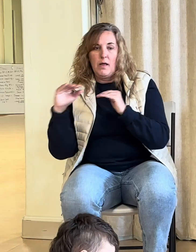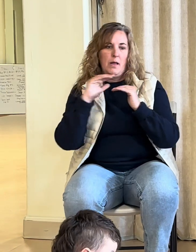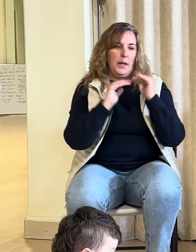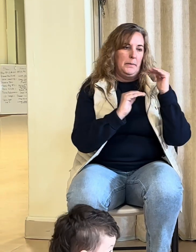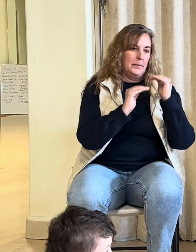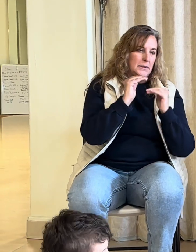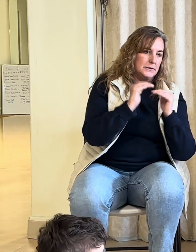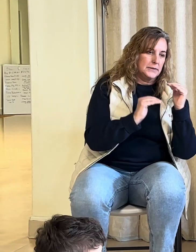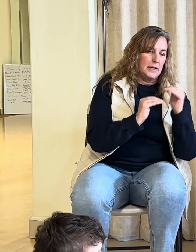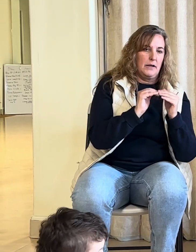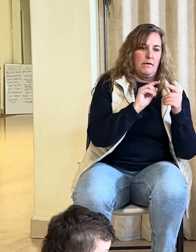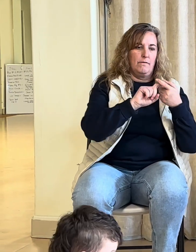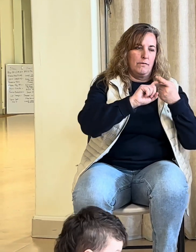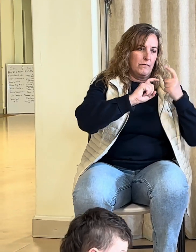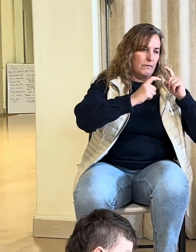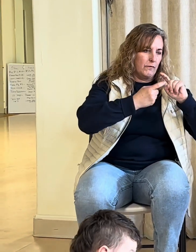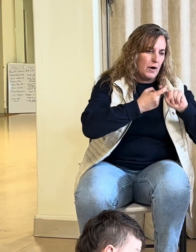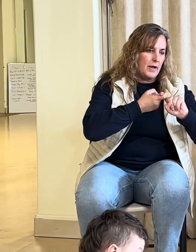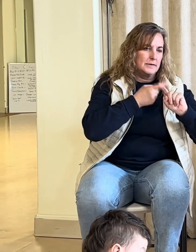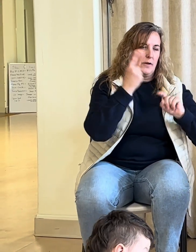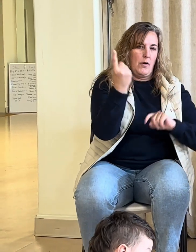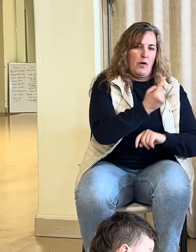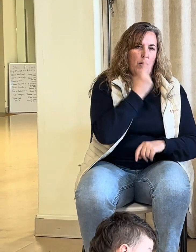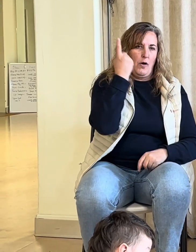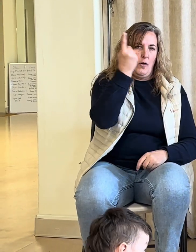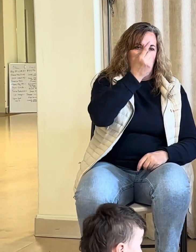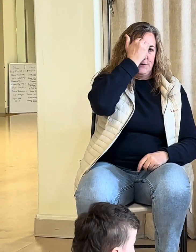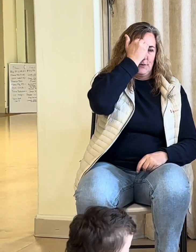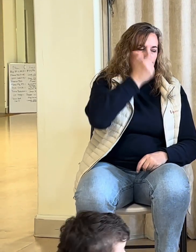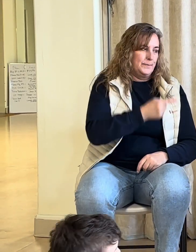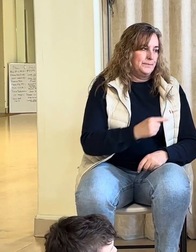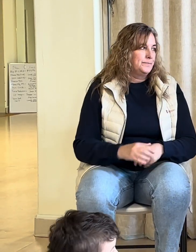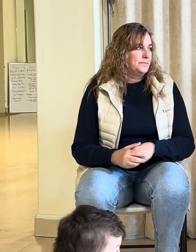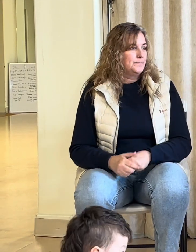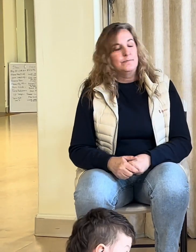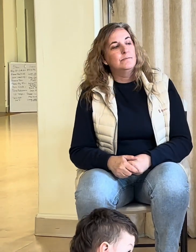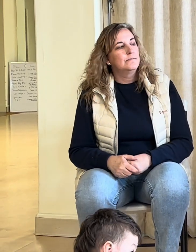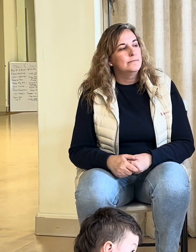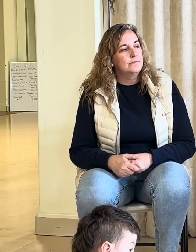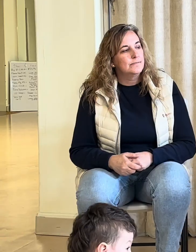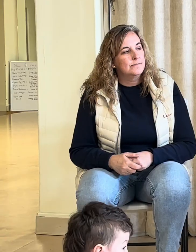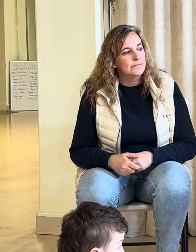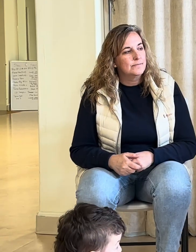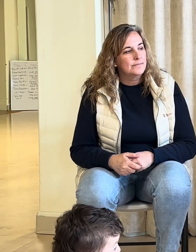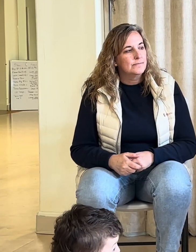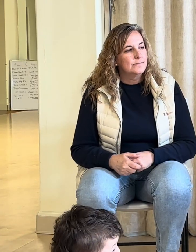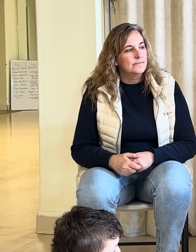the friends we'd always known. Everybody's waving goodbye.